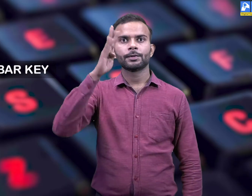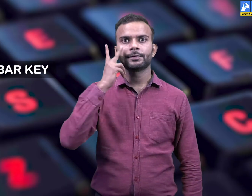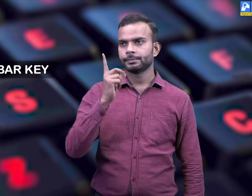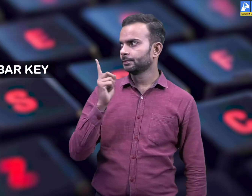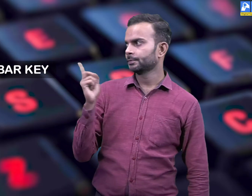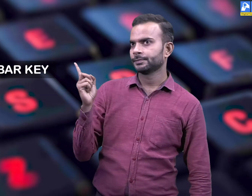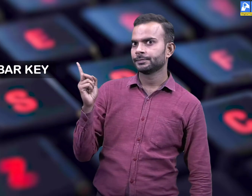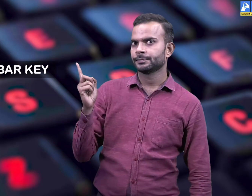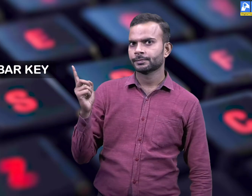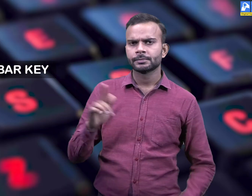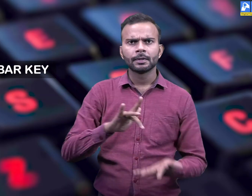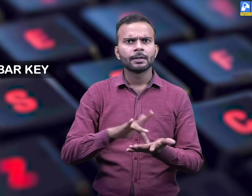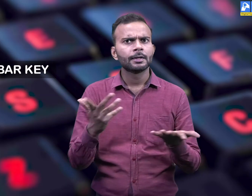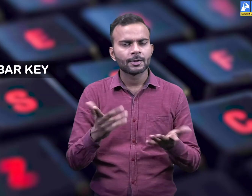4. Space bar key